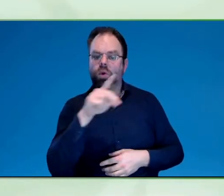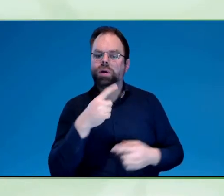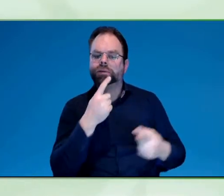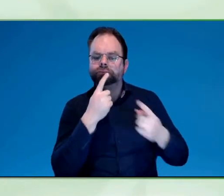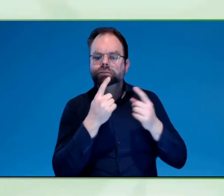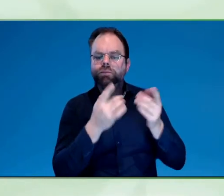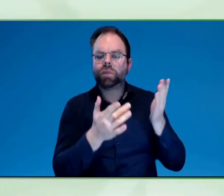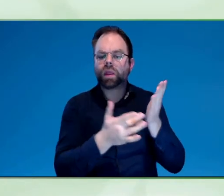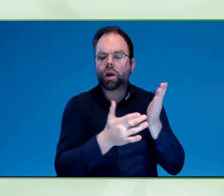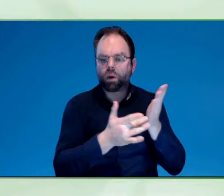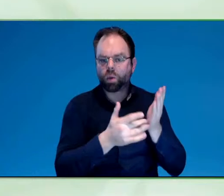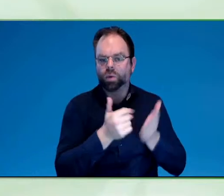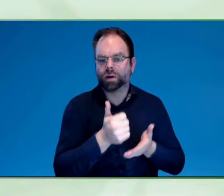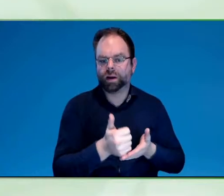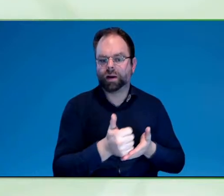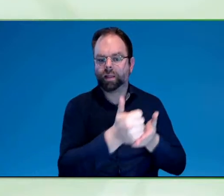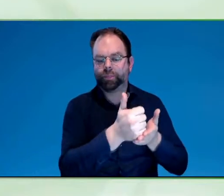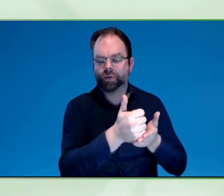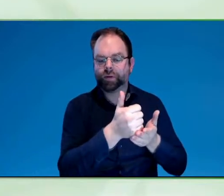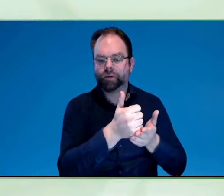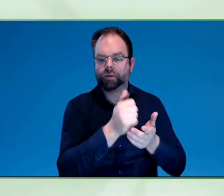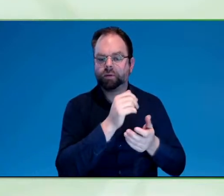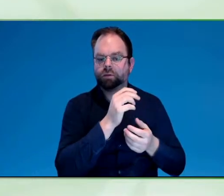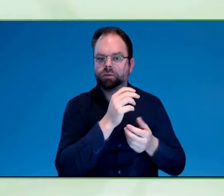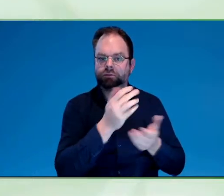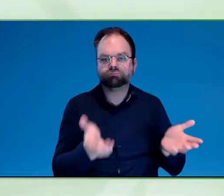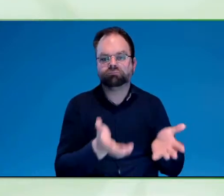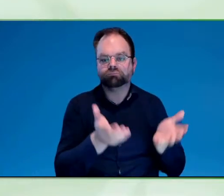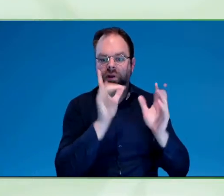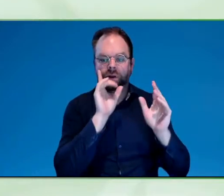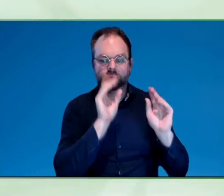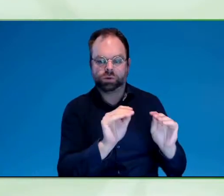Remember you were speaking at an event in inclusive education in the